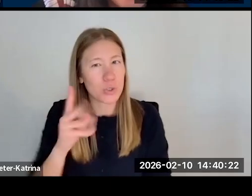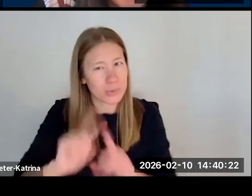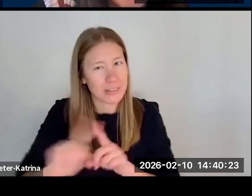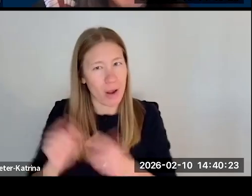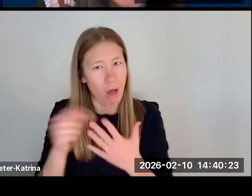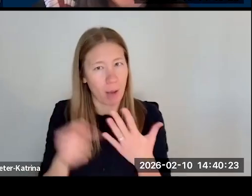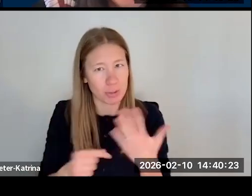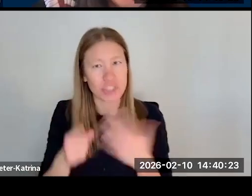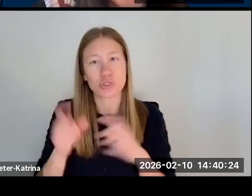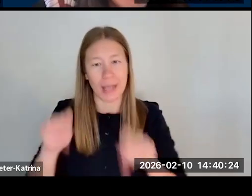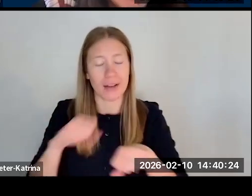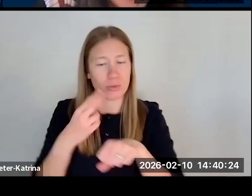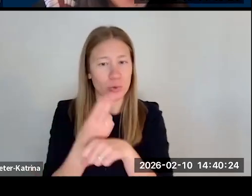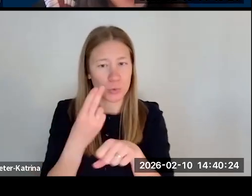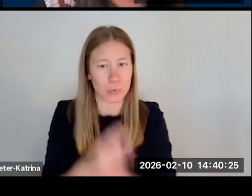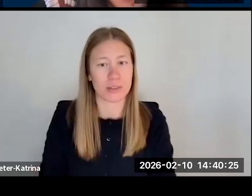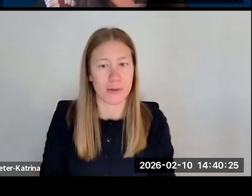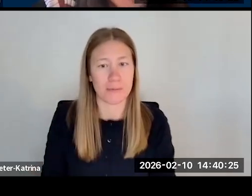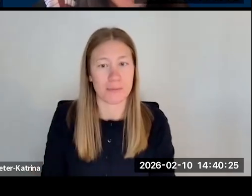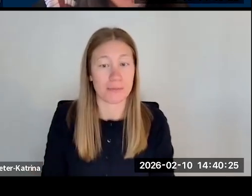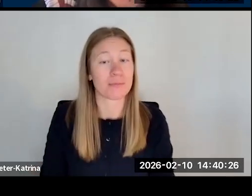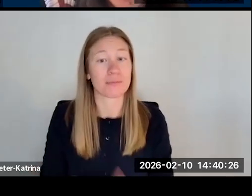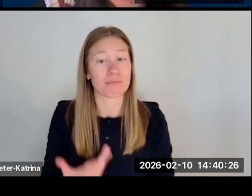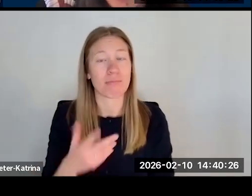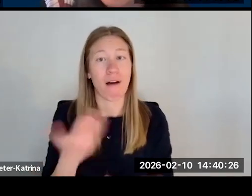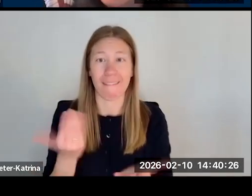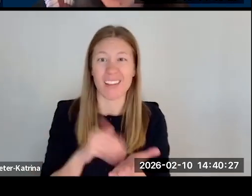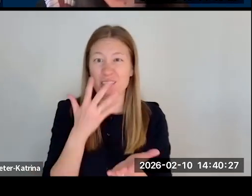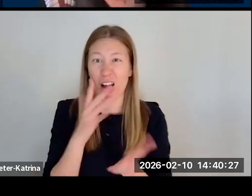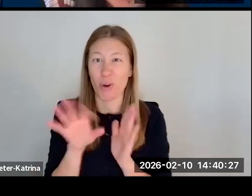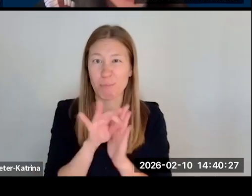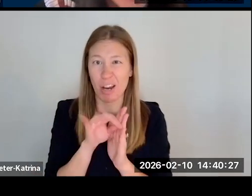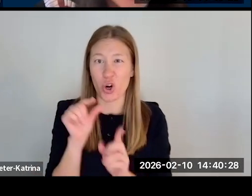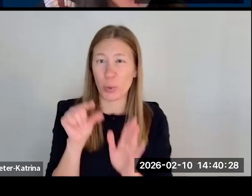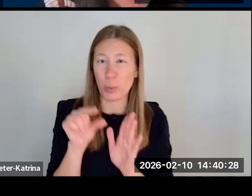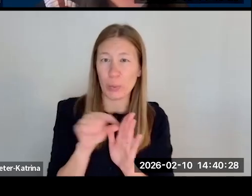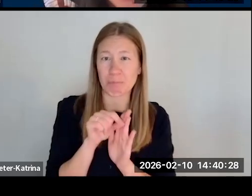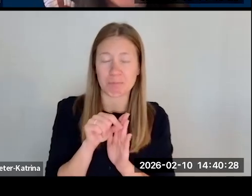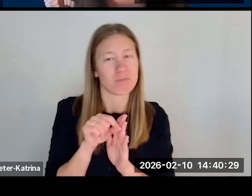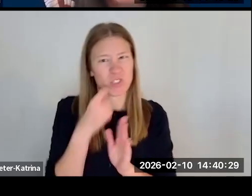So you can do the color eyedrop picker the same as I just demonstrated.